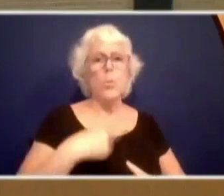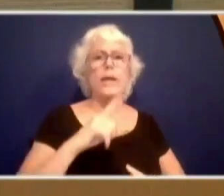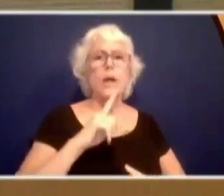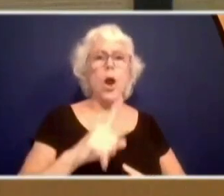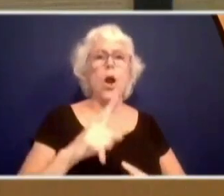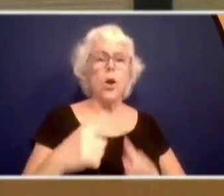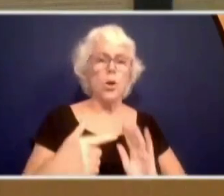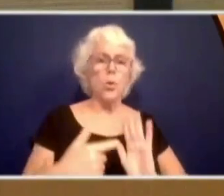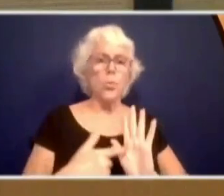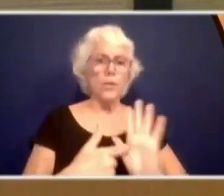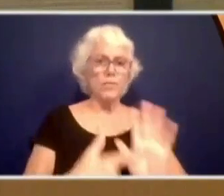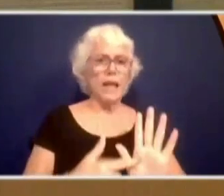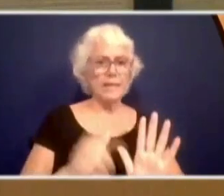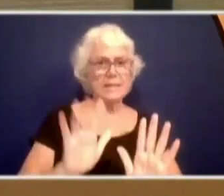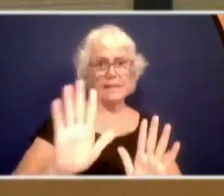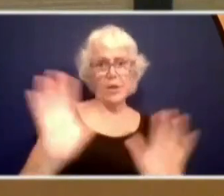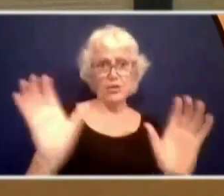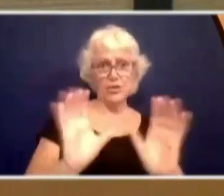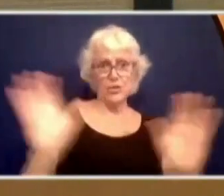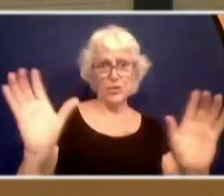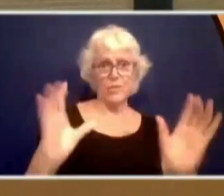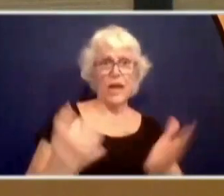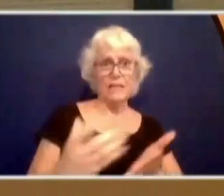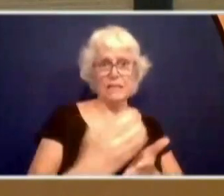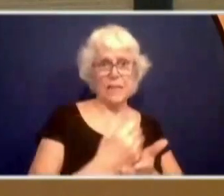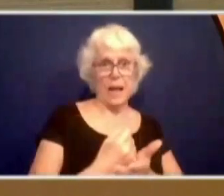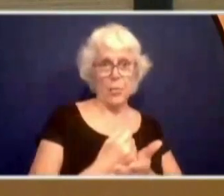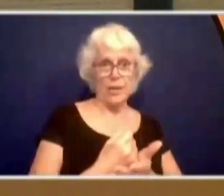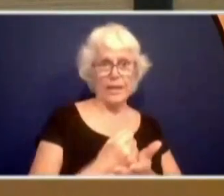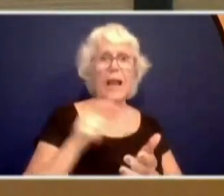their certified salary that they went to school for and they